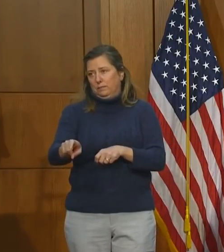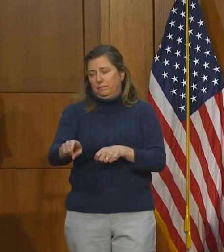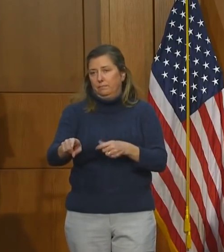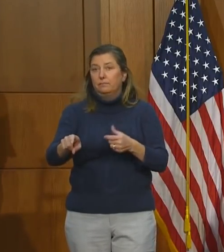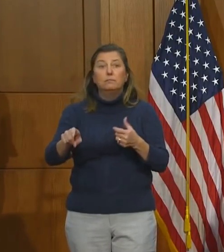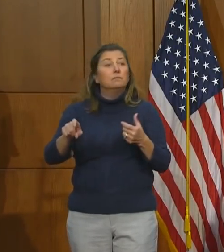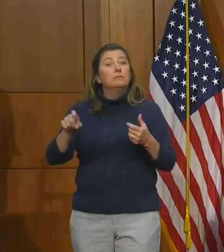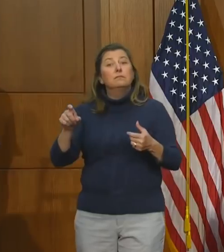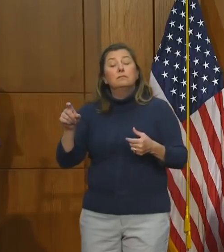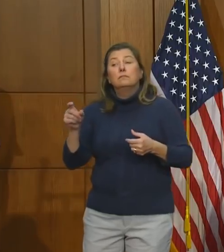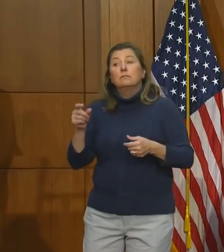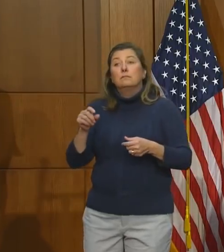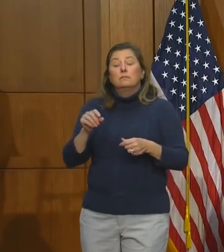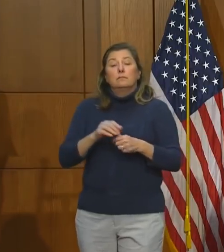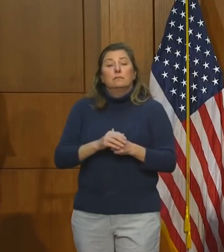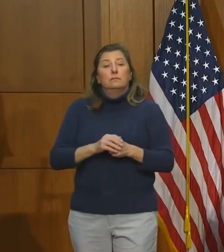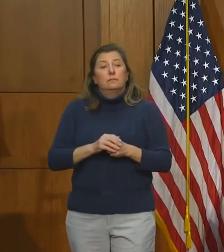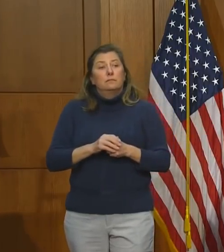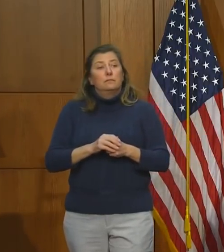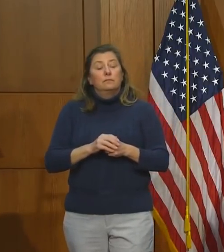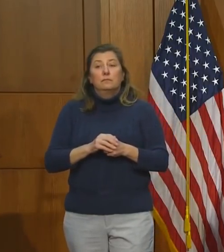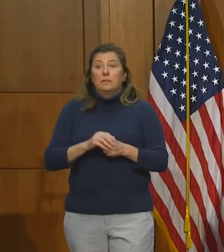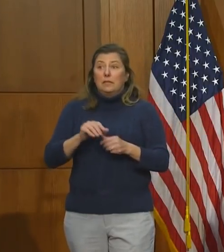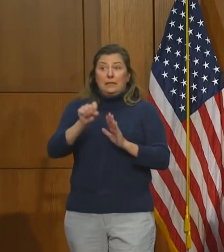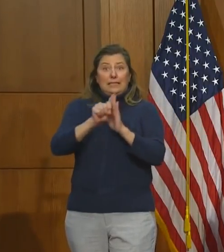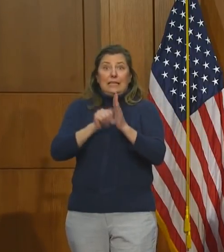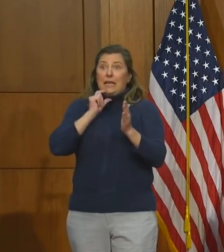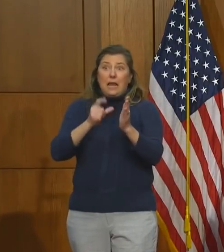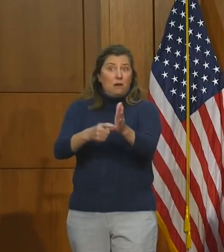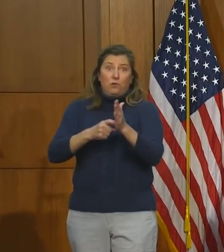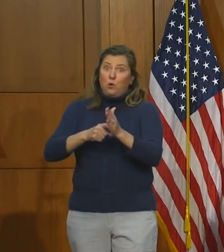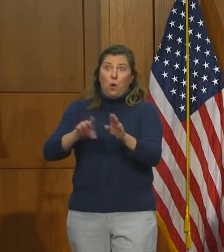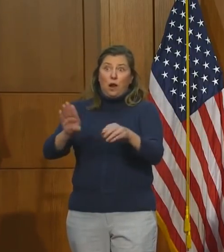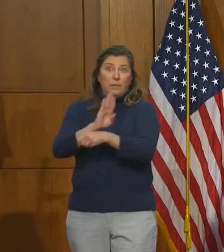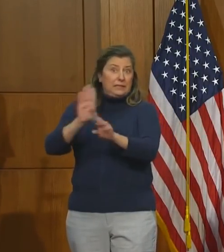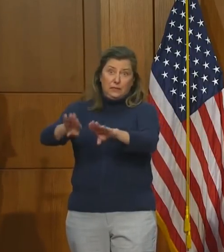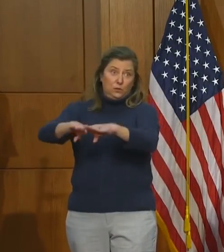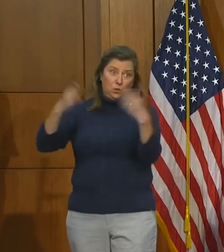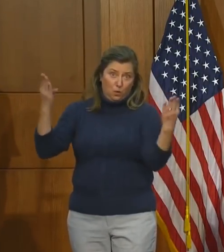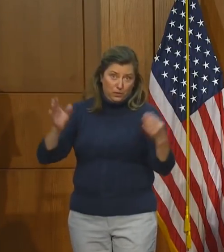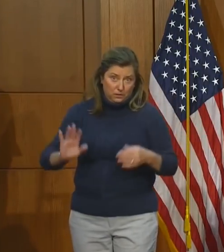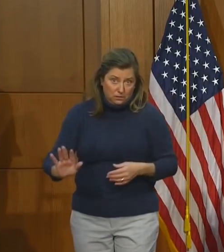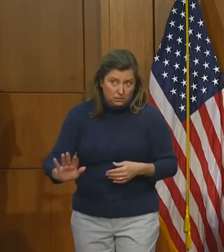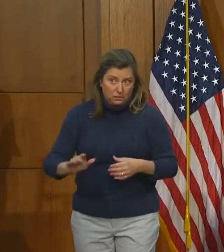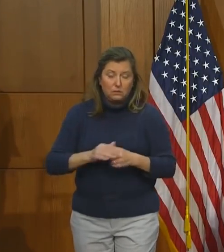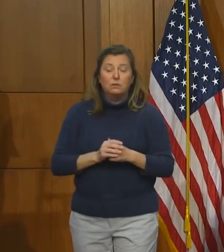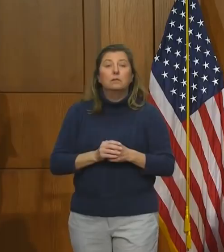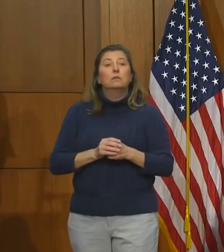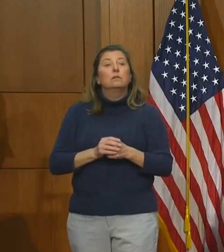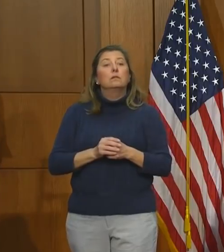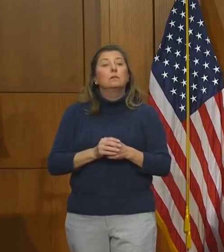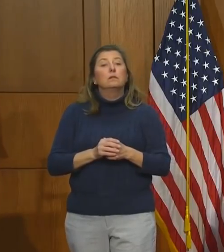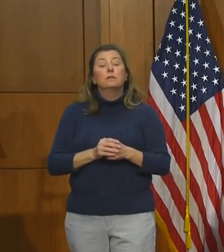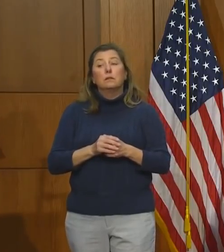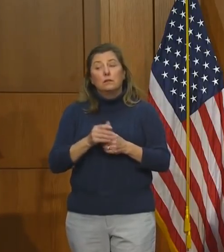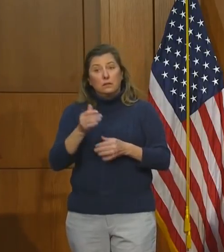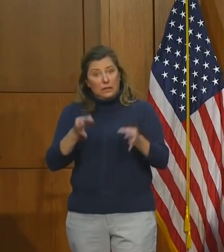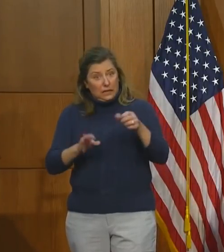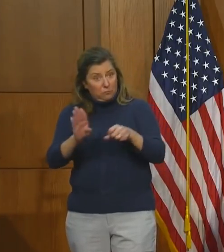THEY'RE NOT ABLE TO MAKE THESE RESTRICTIONS THEY MUST REMAIN CLOSE. NO BUSINESS IS REQUIRED